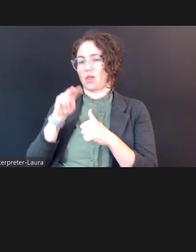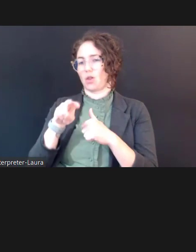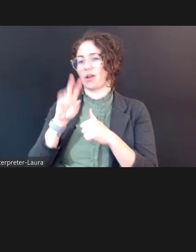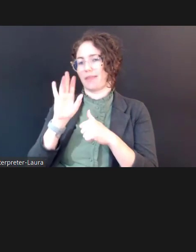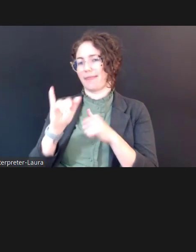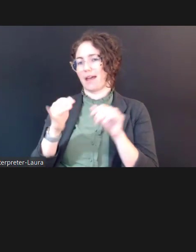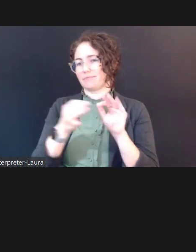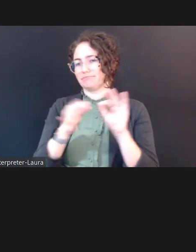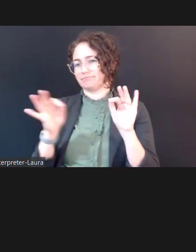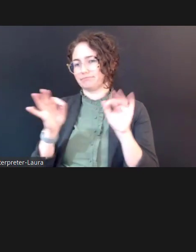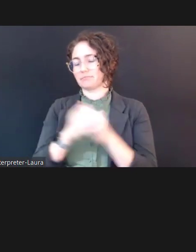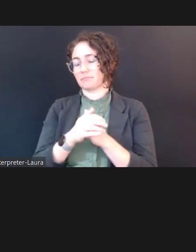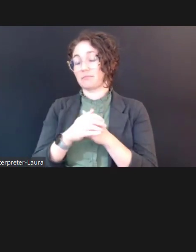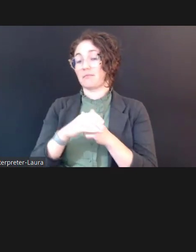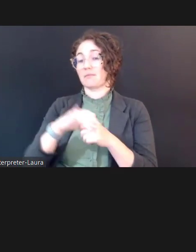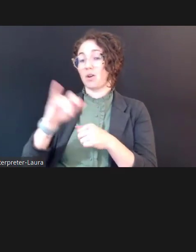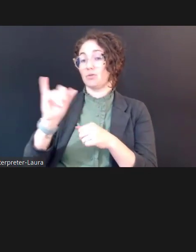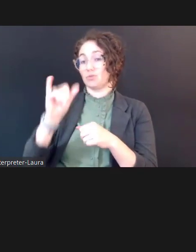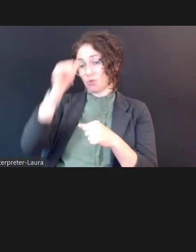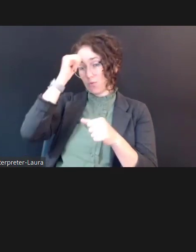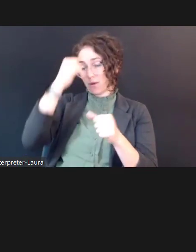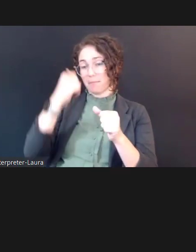Remember, too, it is fine to use Pure Tone screening.